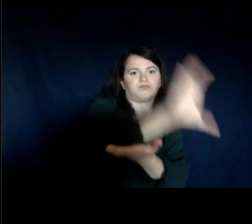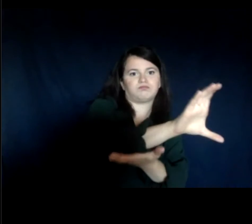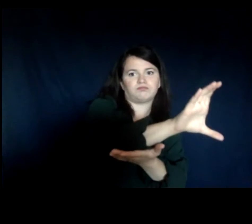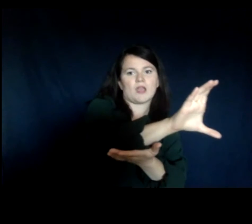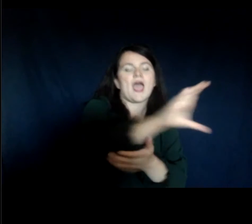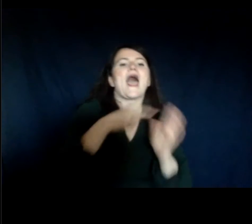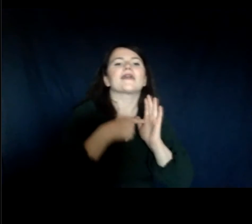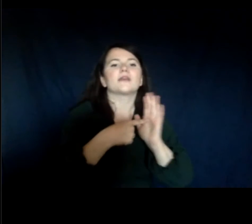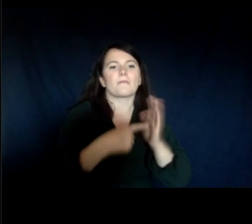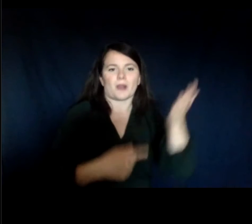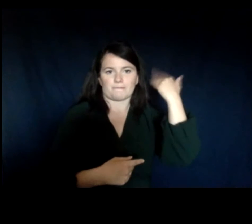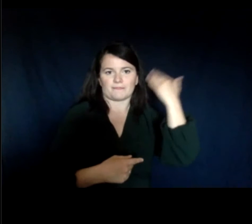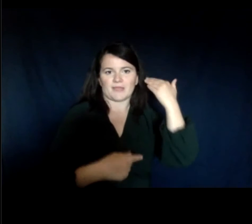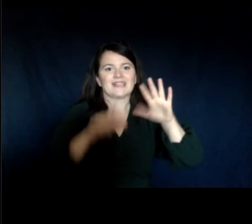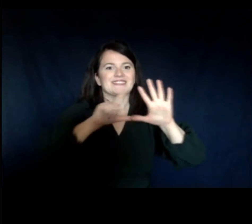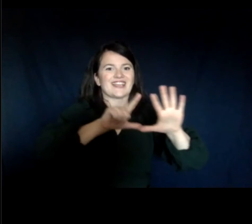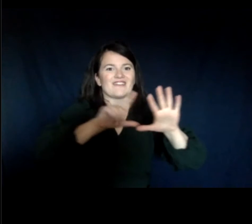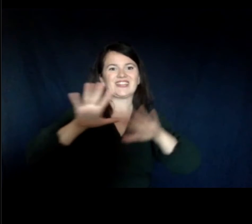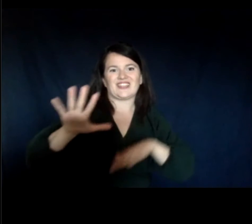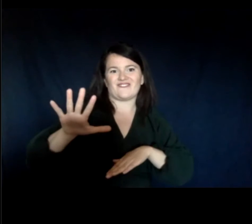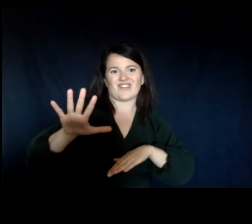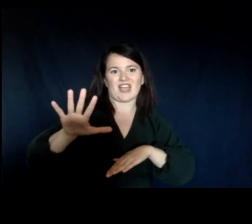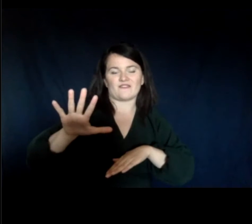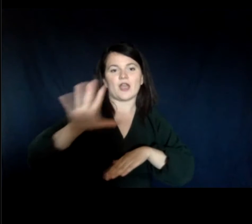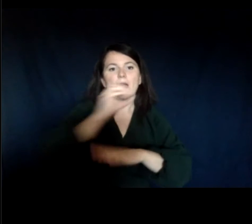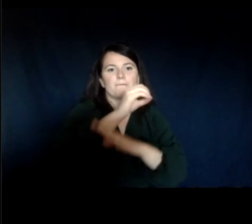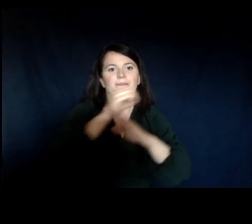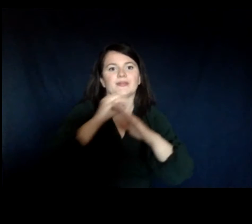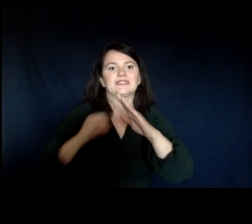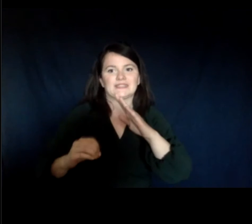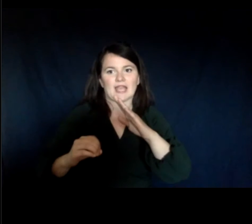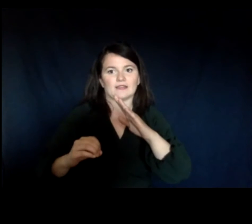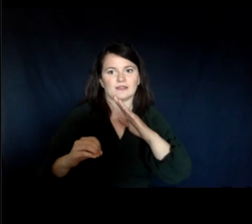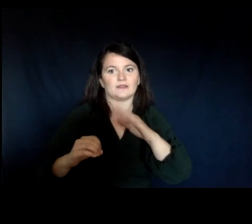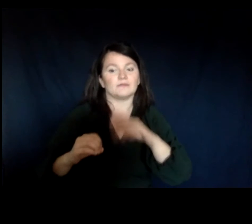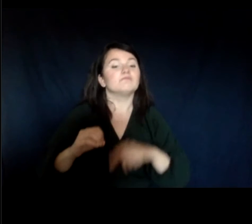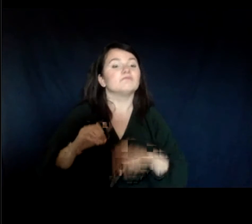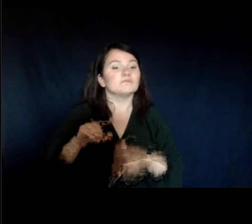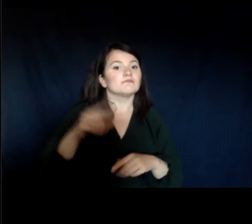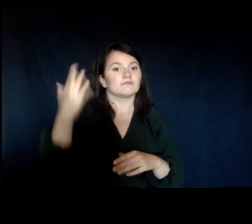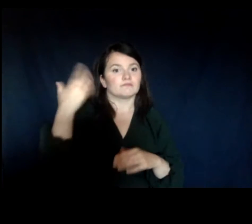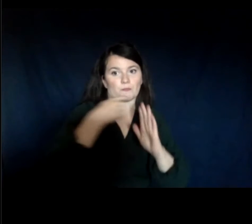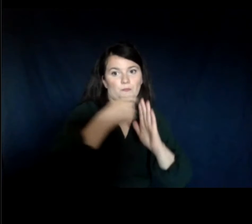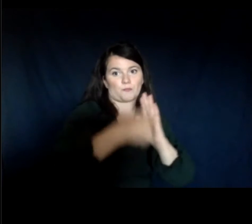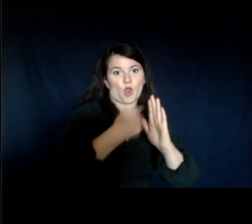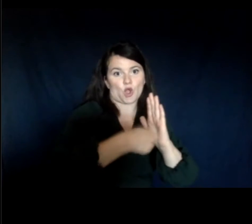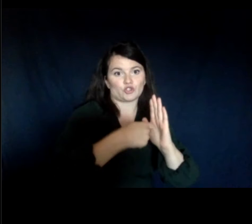it means that you can carry out projects of 75% of the total costs.